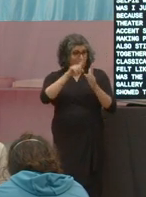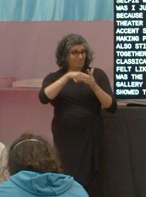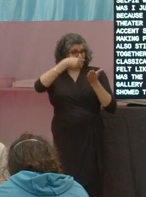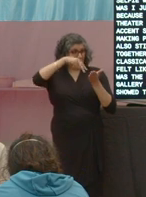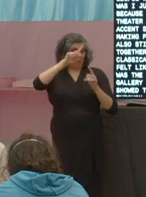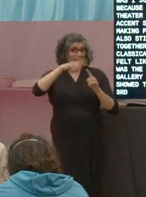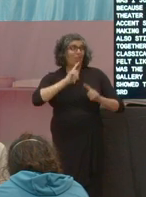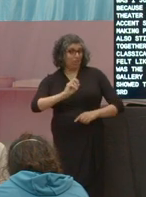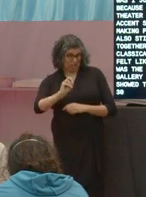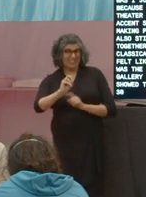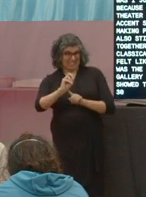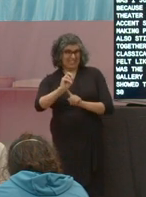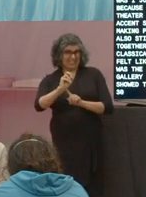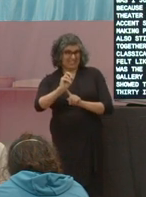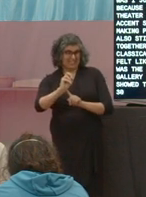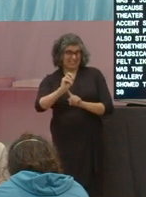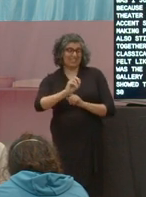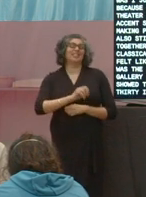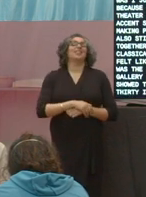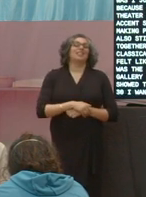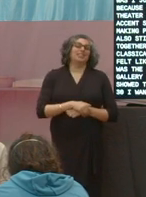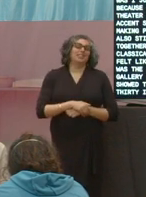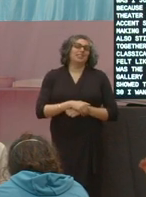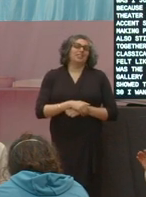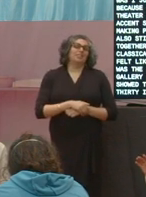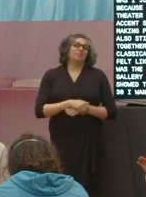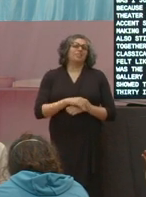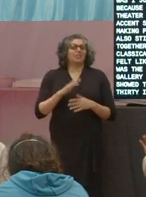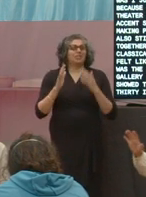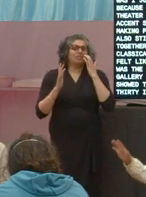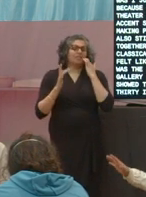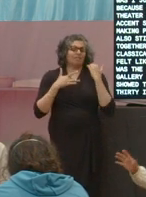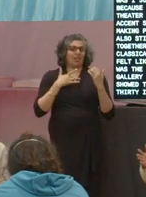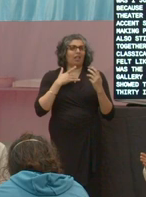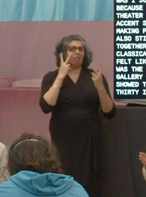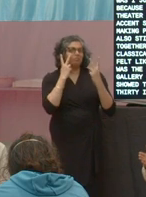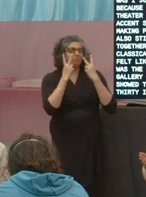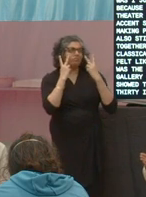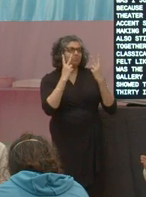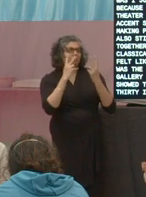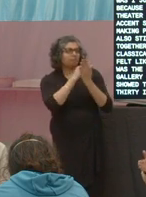was 30. I wanted, it felt like the visual art, putting the